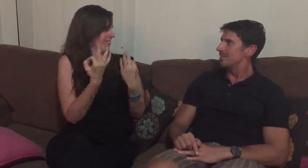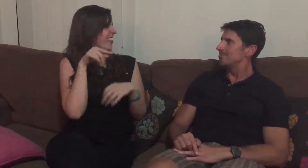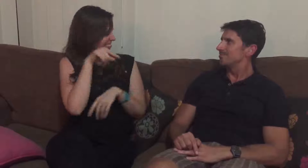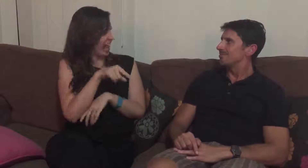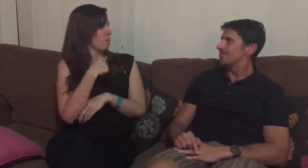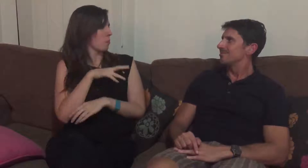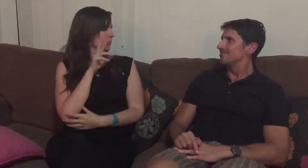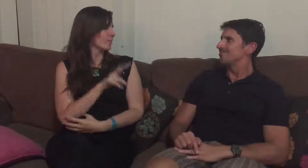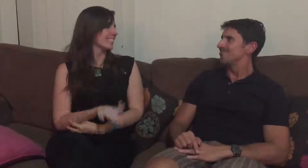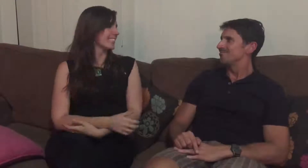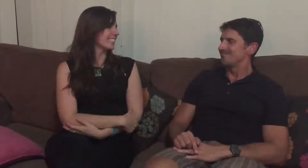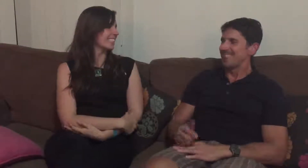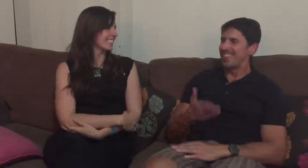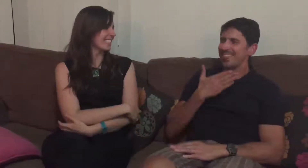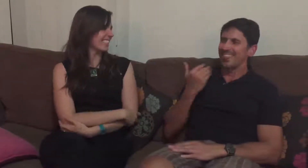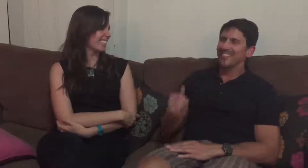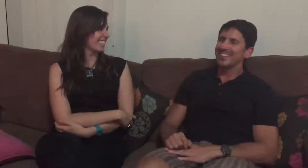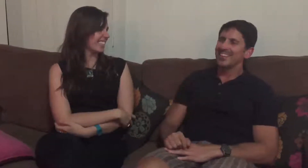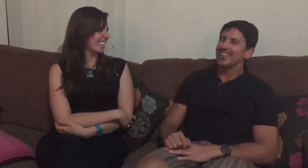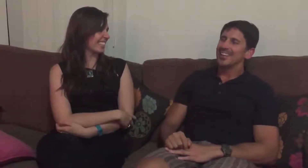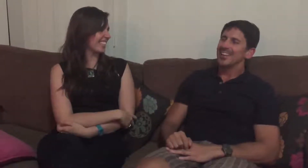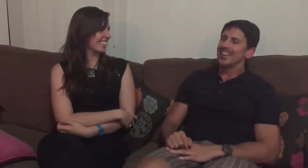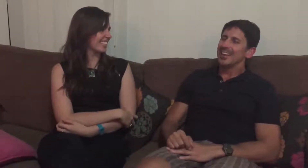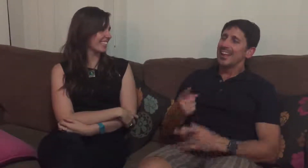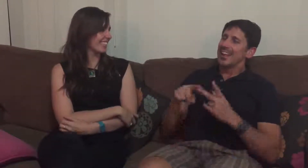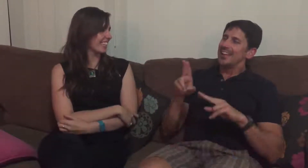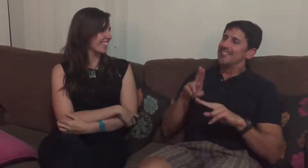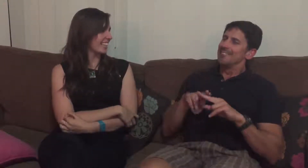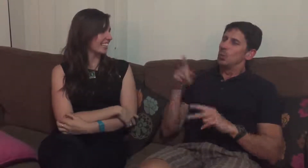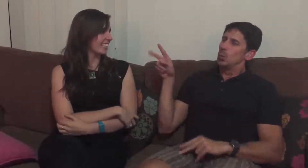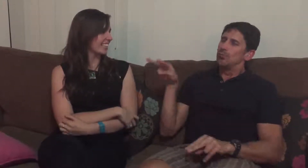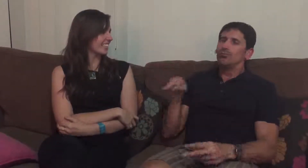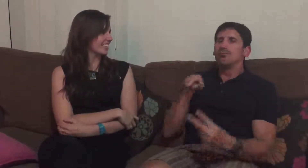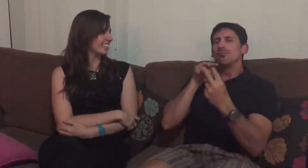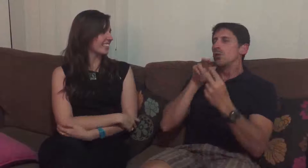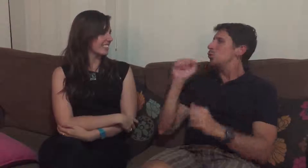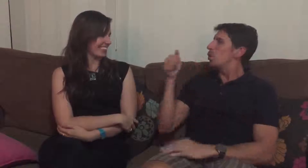They can reach their full potential. That's lovely, Drisana. A question I have for you -